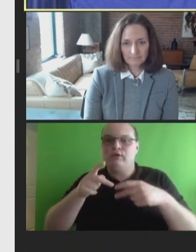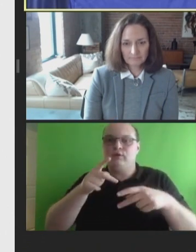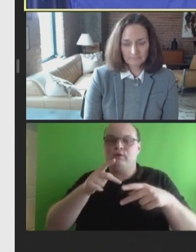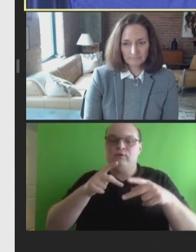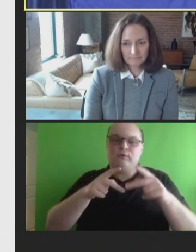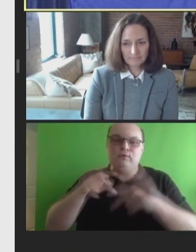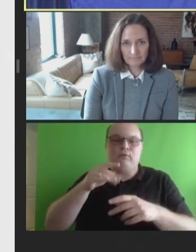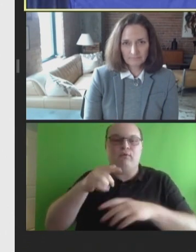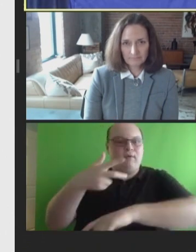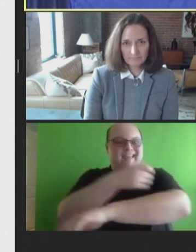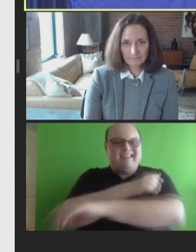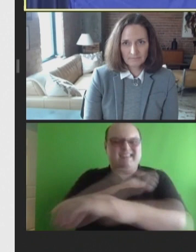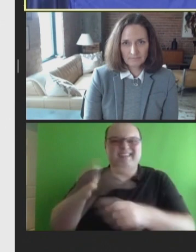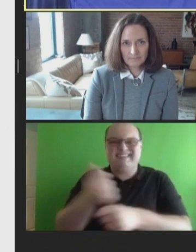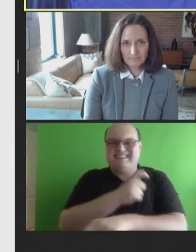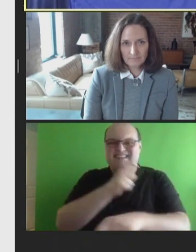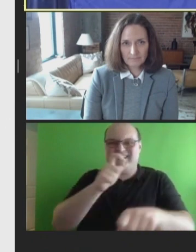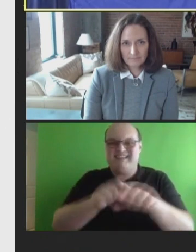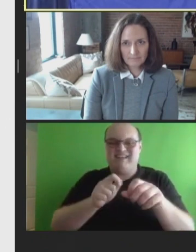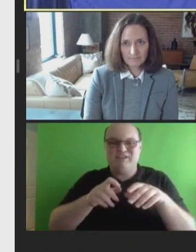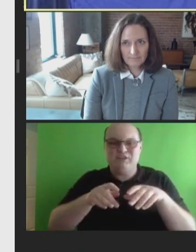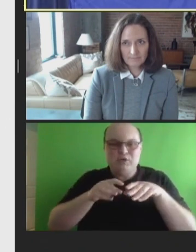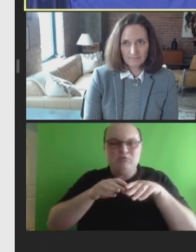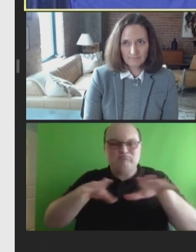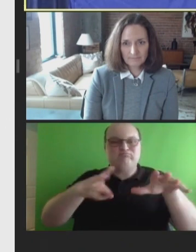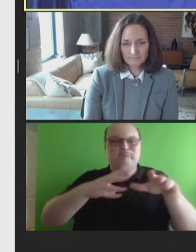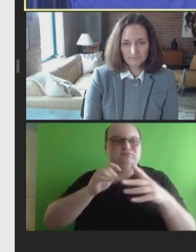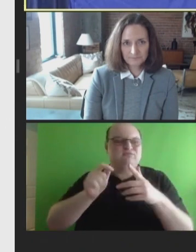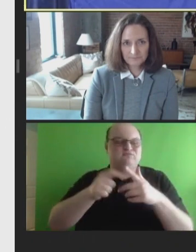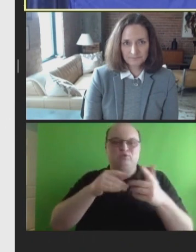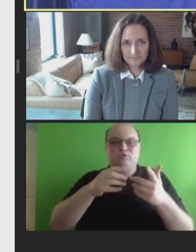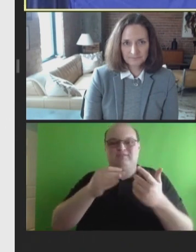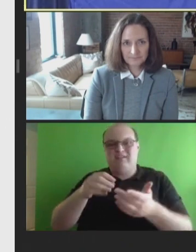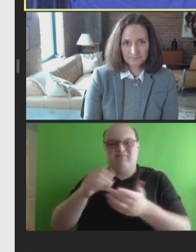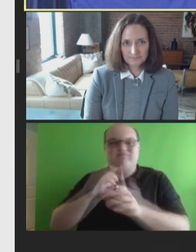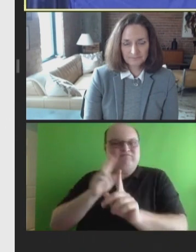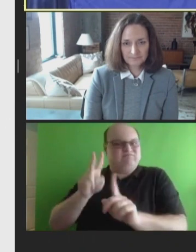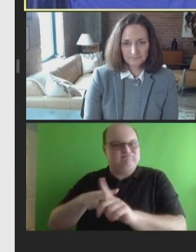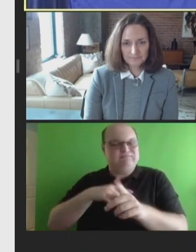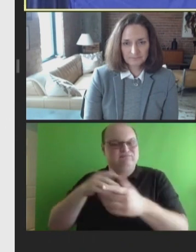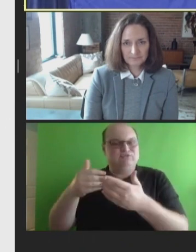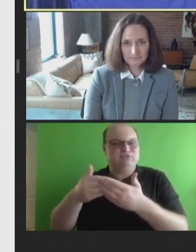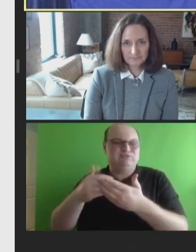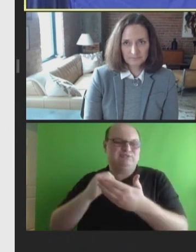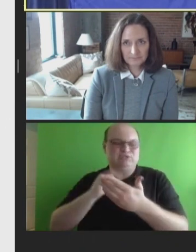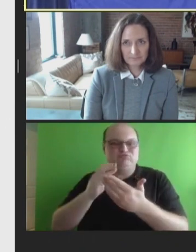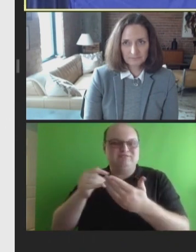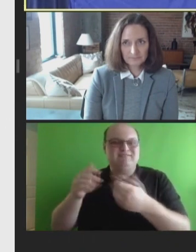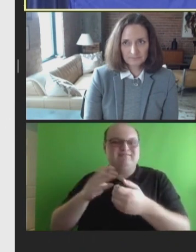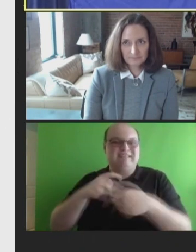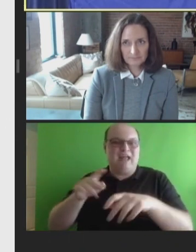it does take some time for there to be adoption of this to get to the coverage rates that we're